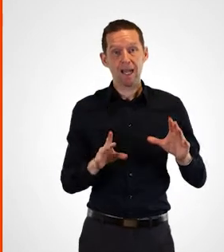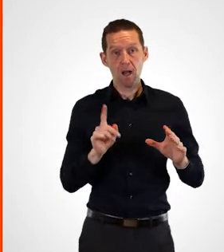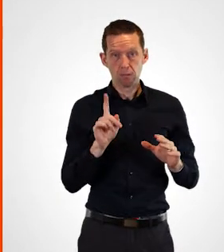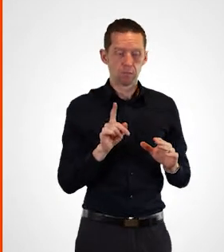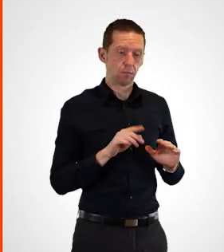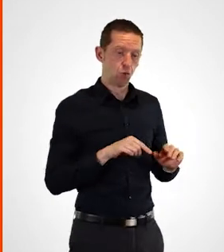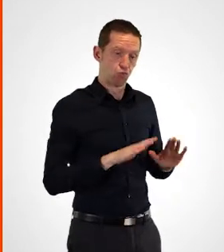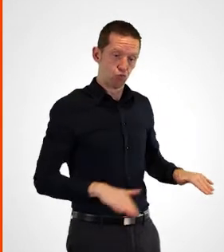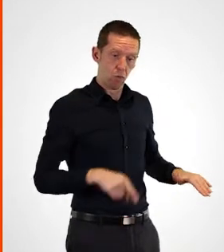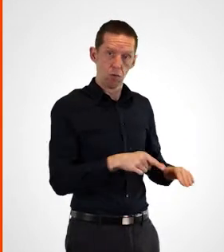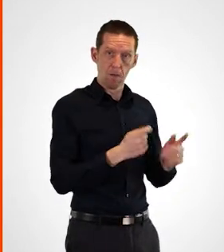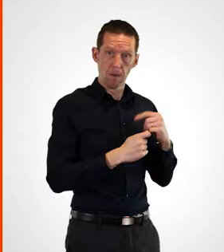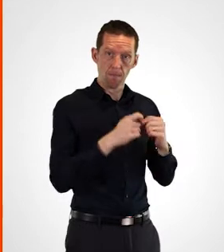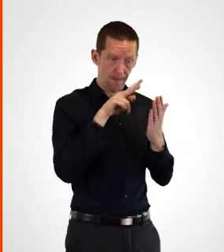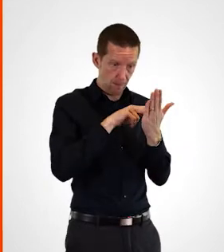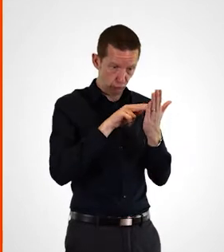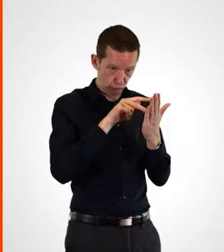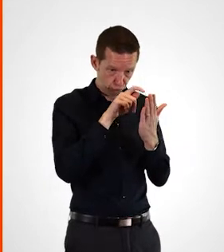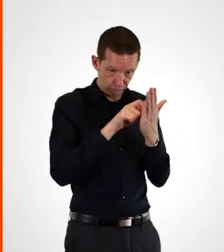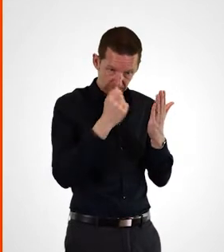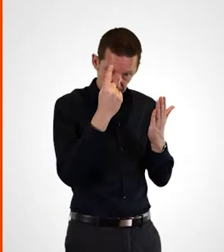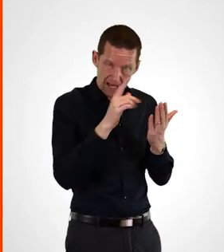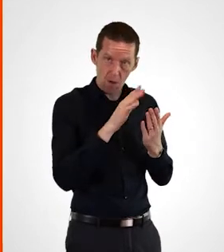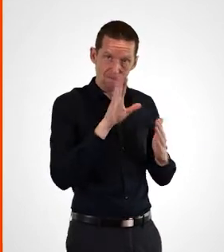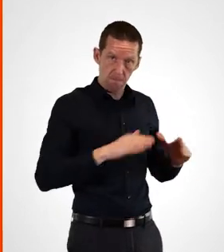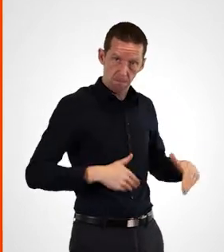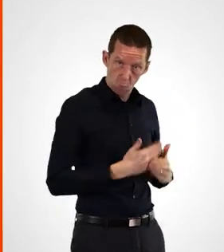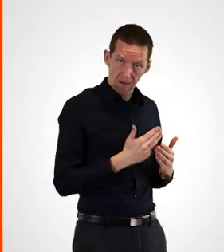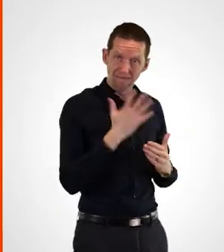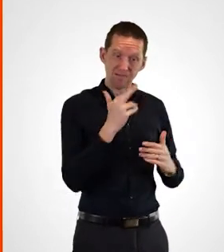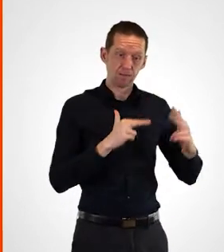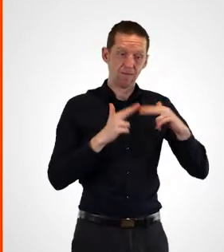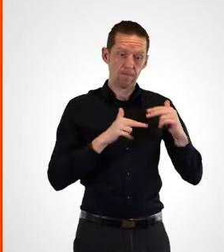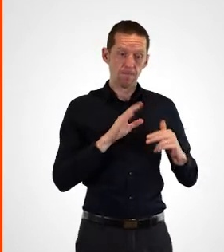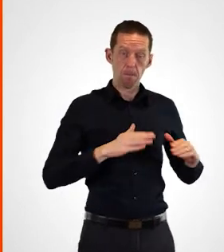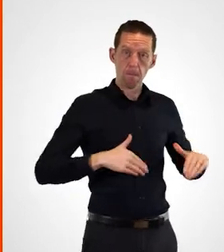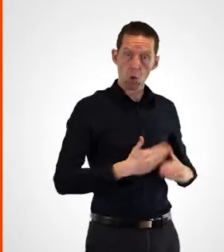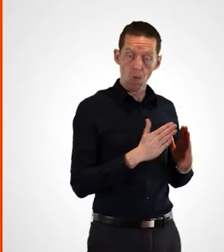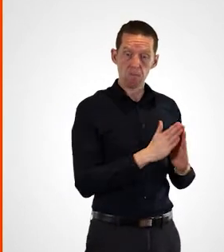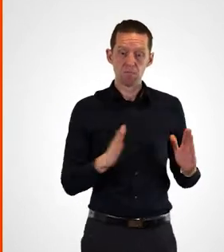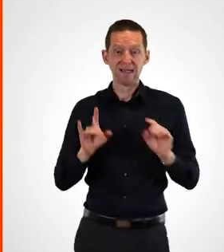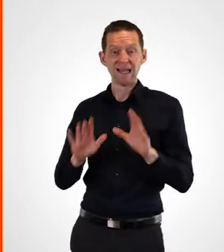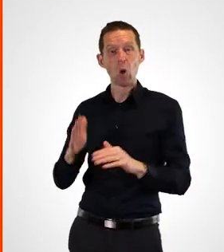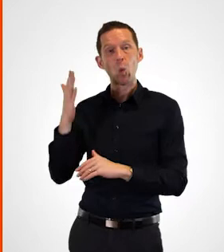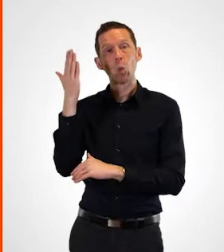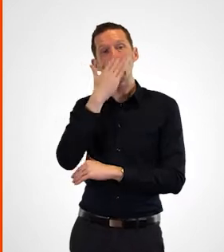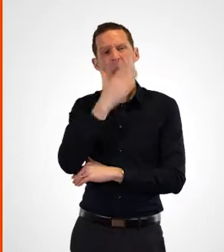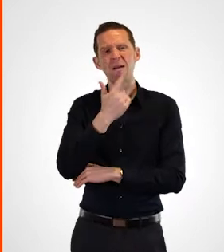become literate from the time they're born, there's a developmental period between birth and when they begin school, around the age of 5 and 6.